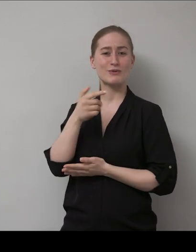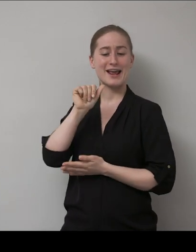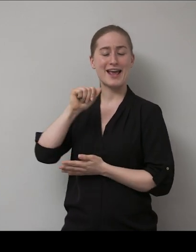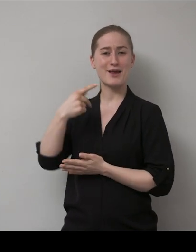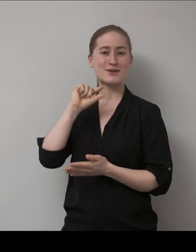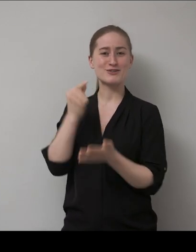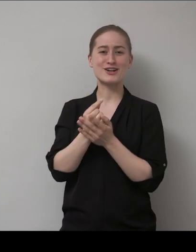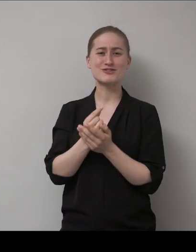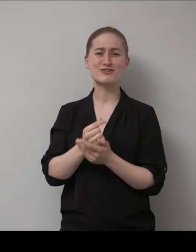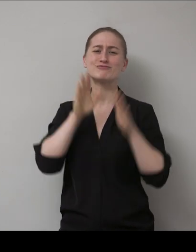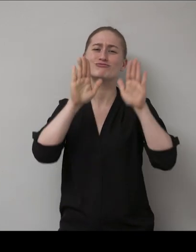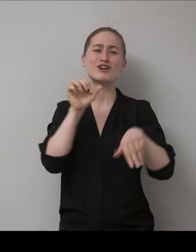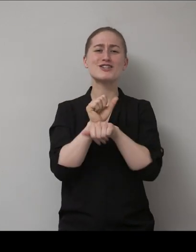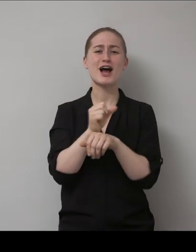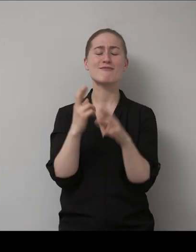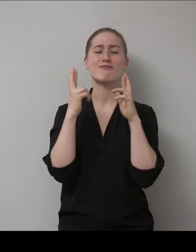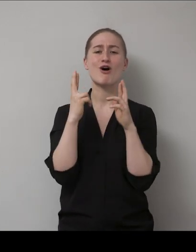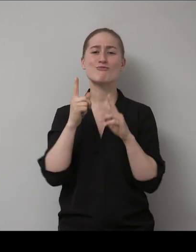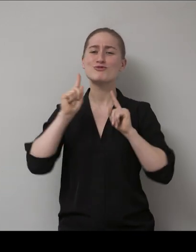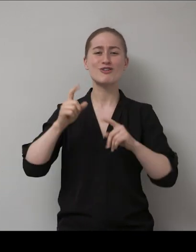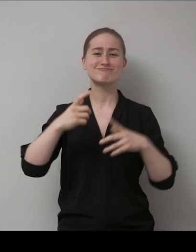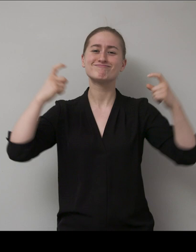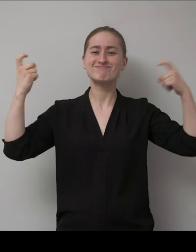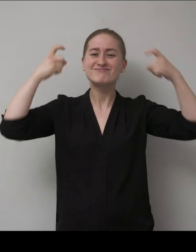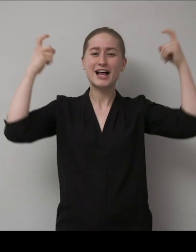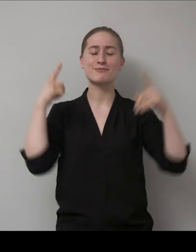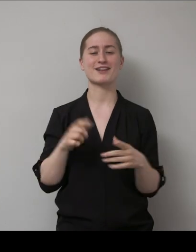Great job, and I hope that you go out and celebrate this special day.